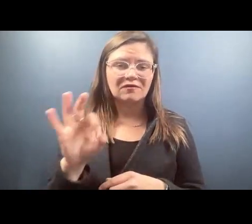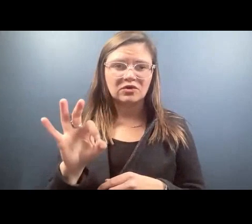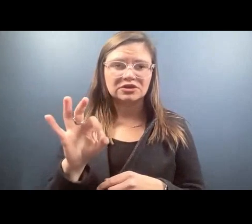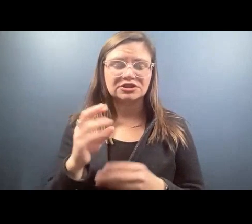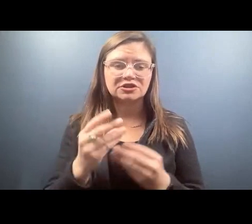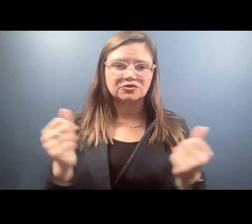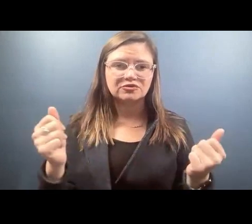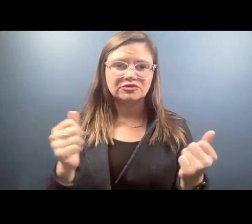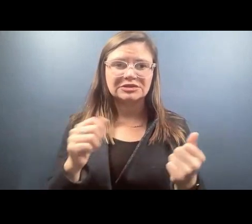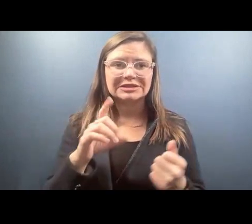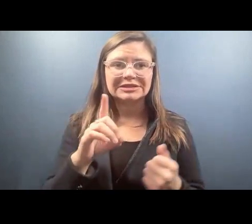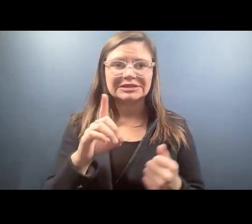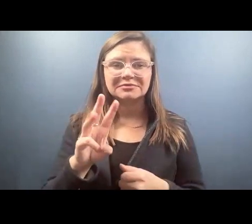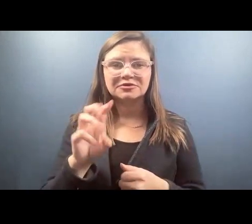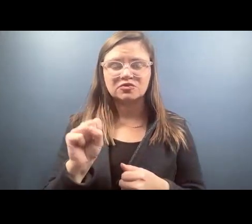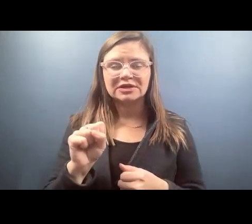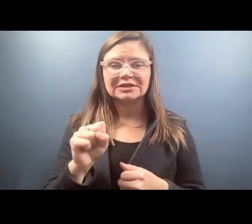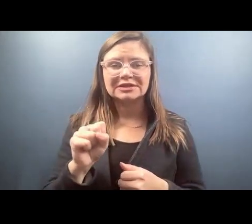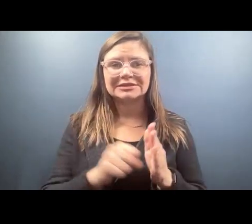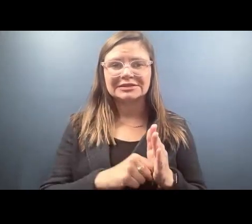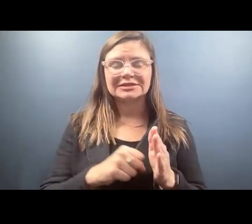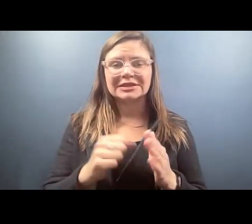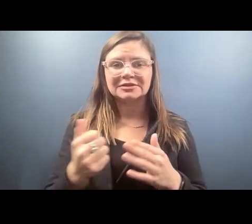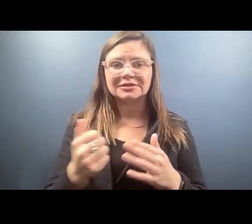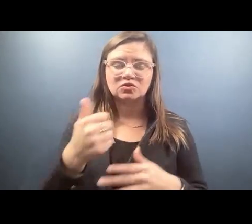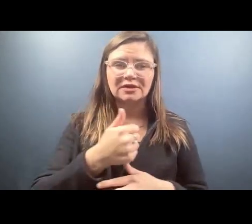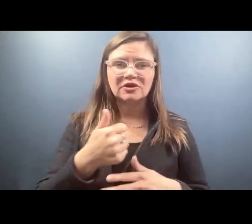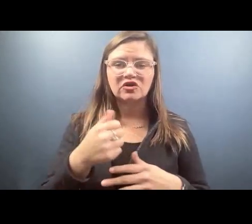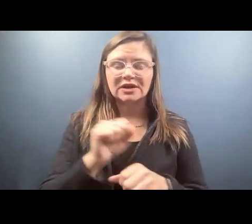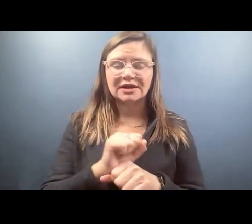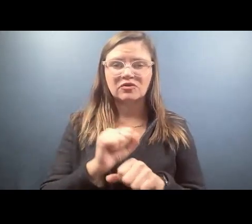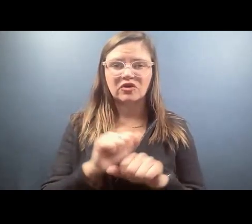DWS is the state's primary labor agency responsible for workforce development,